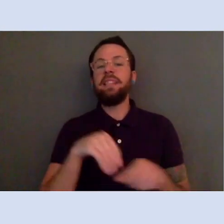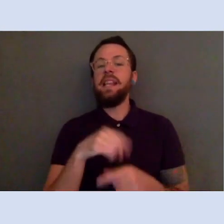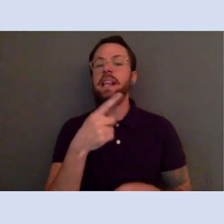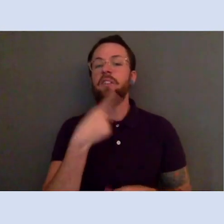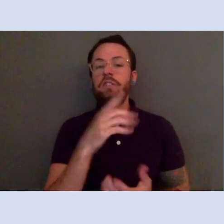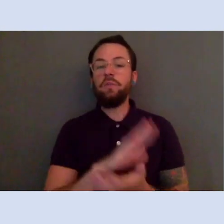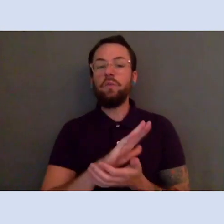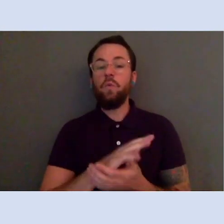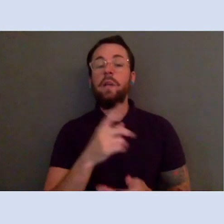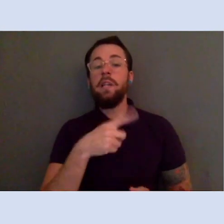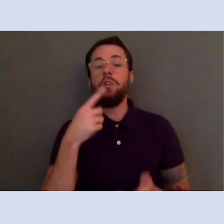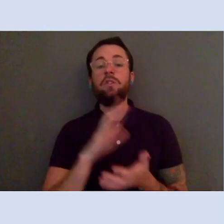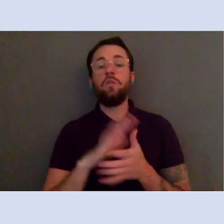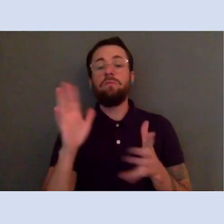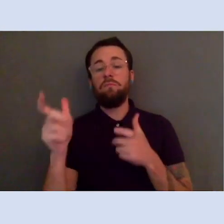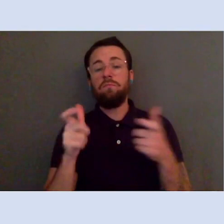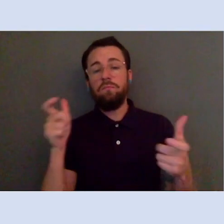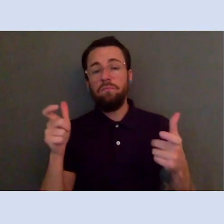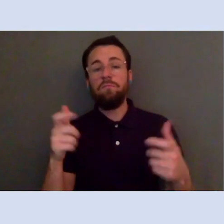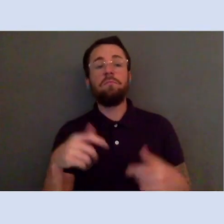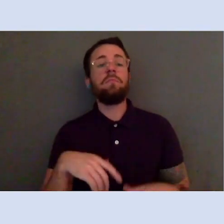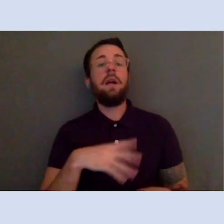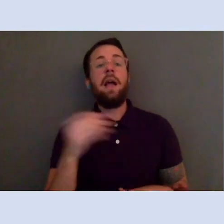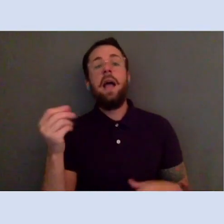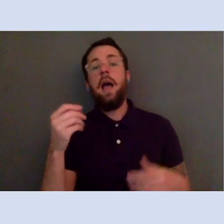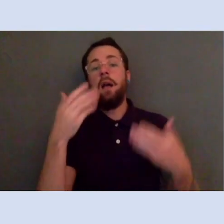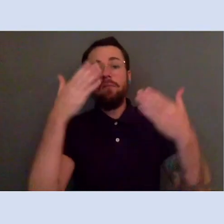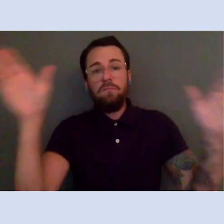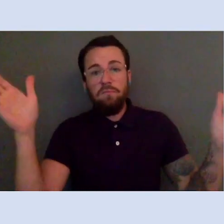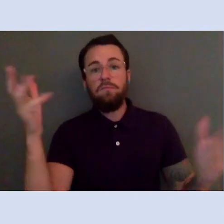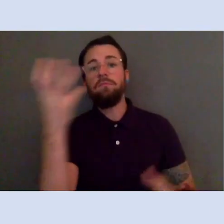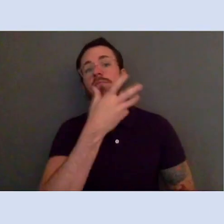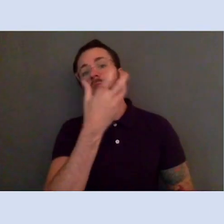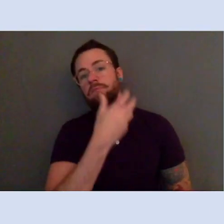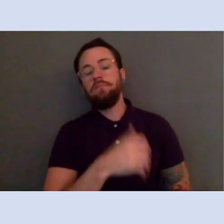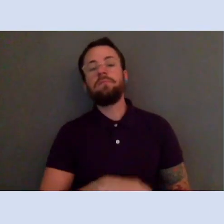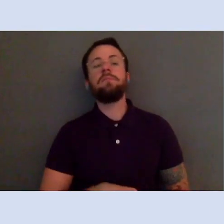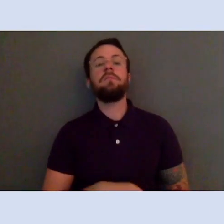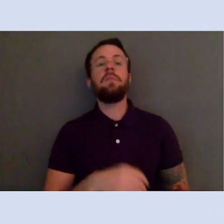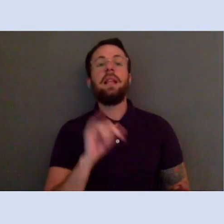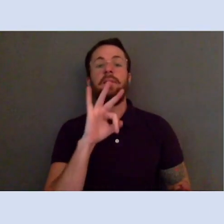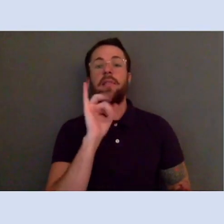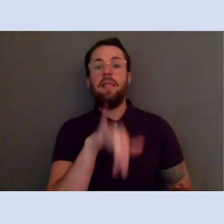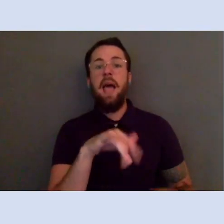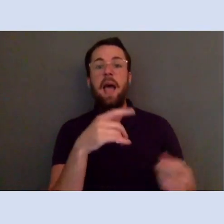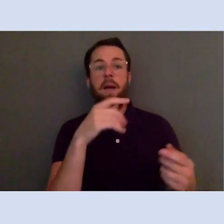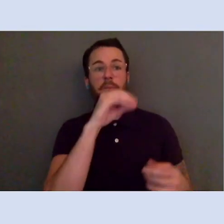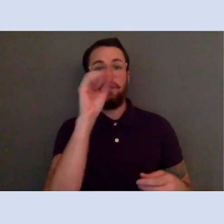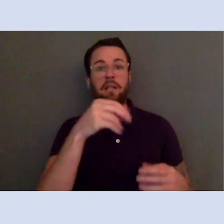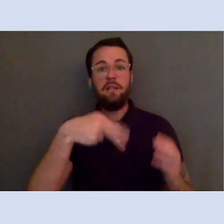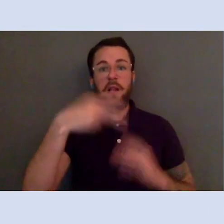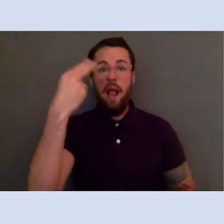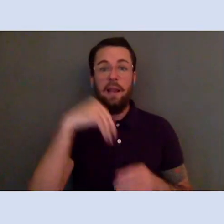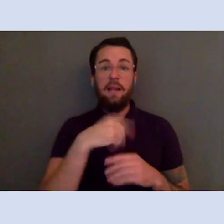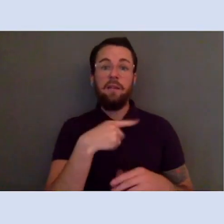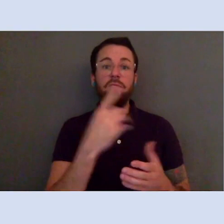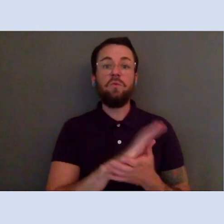There is no scientific evidence yet. We haven't got the research to back it up but we certainly believe it's happening.